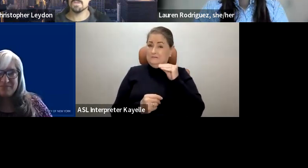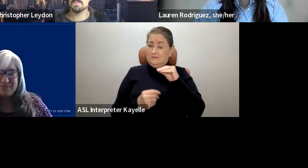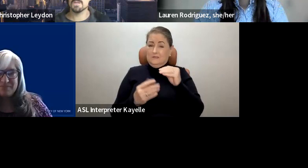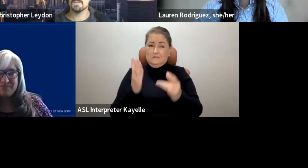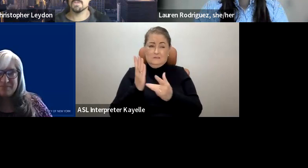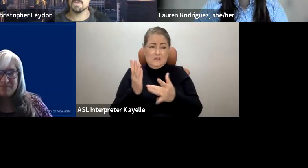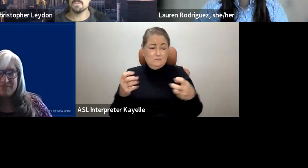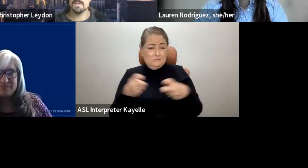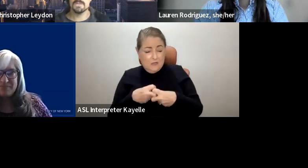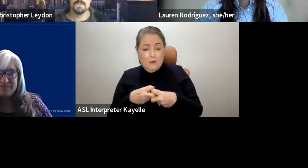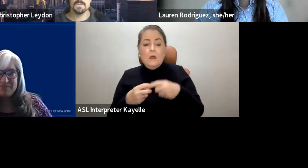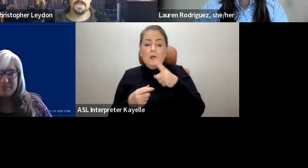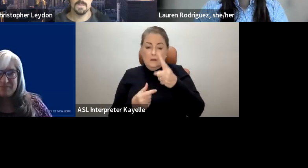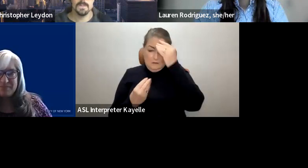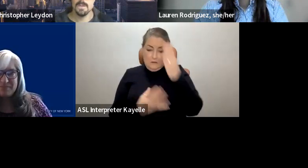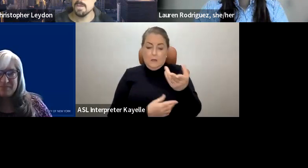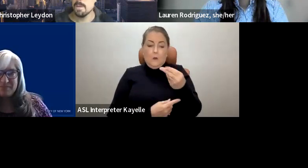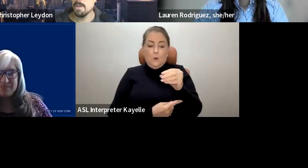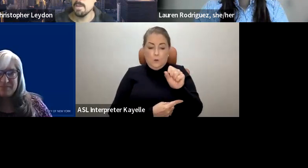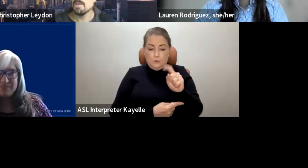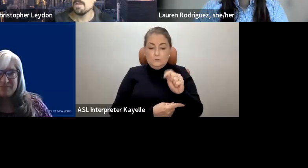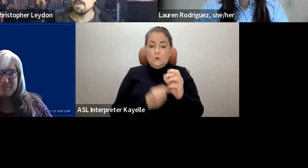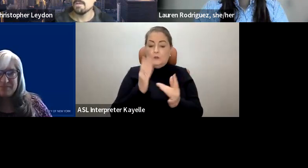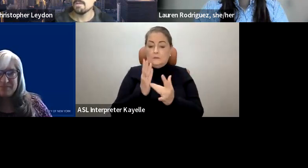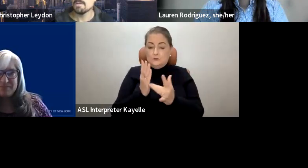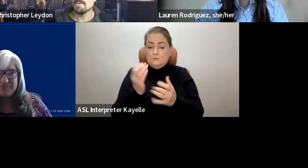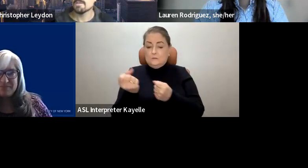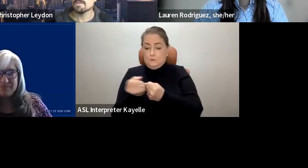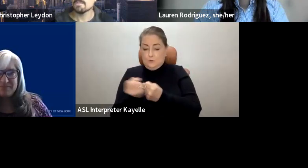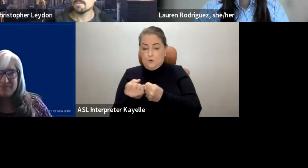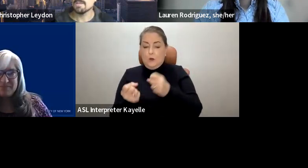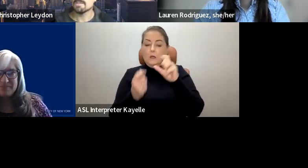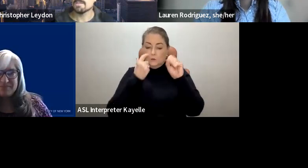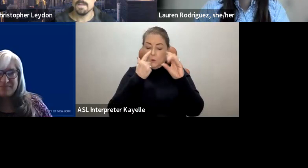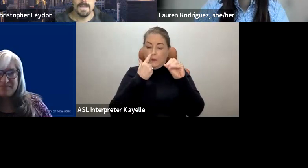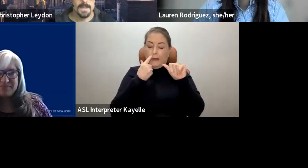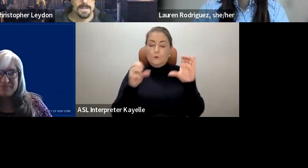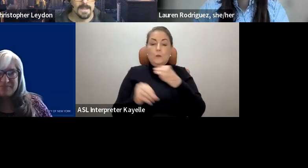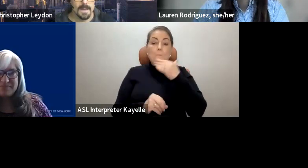team can do their best to assist you. All right, and as I said, I